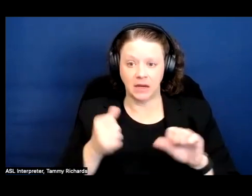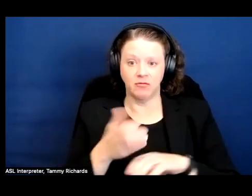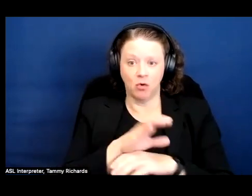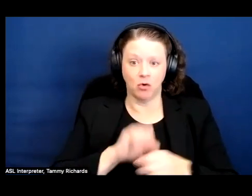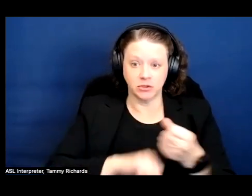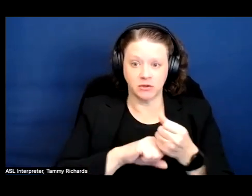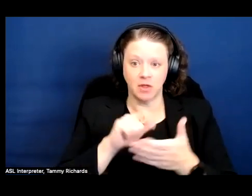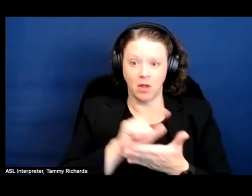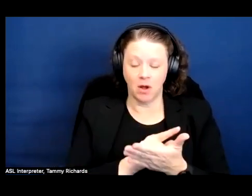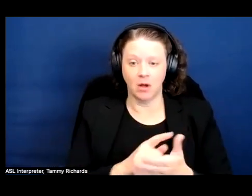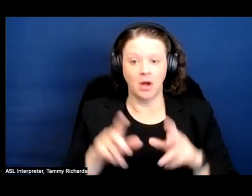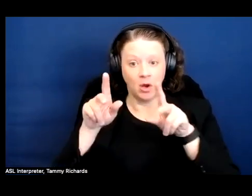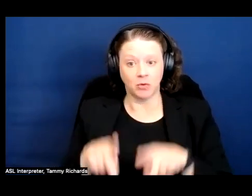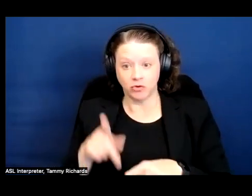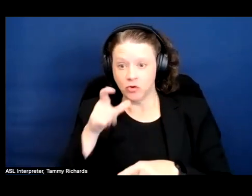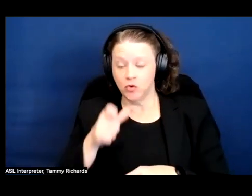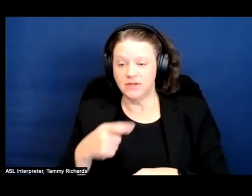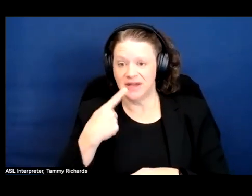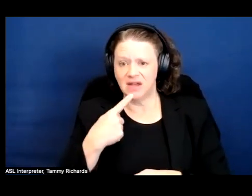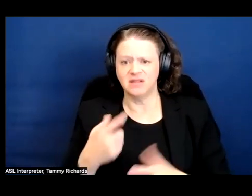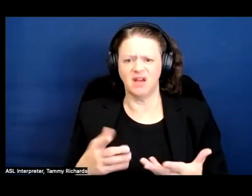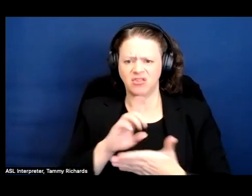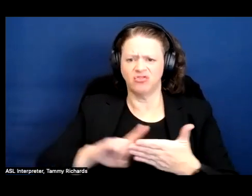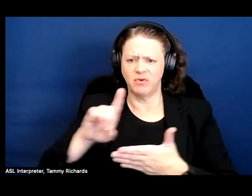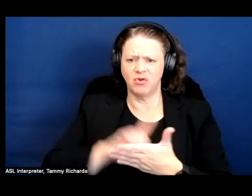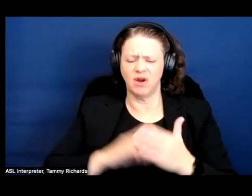you cannot deny a request for that reason.